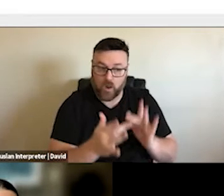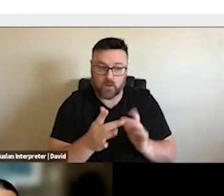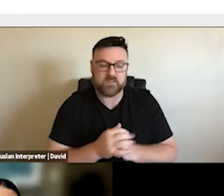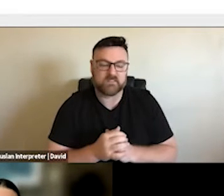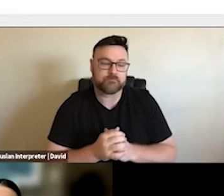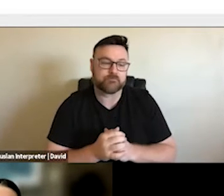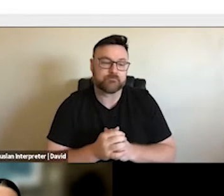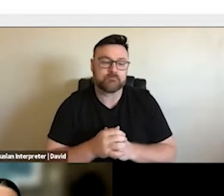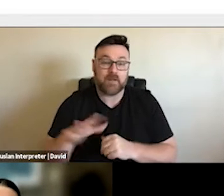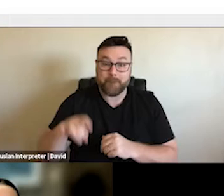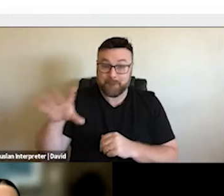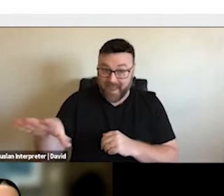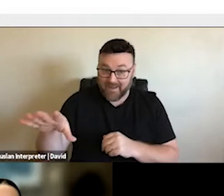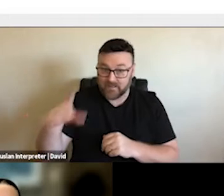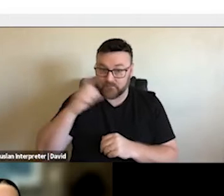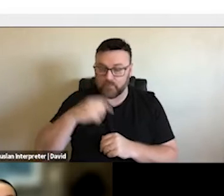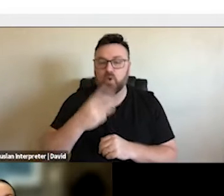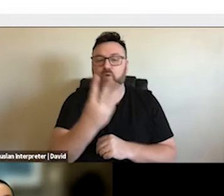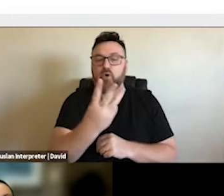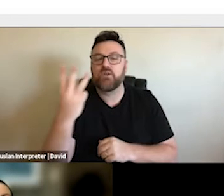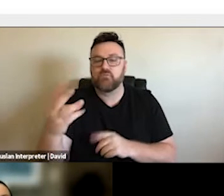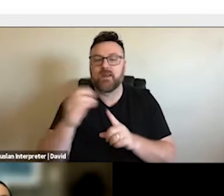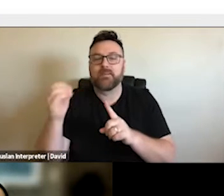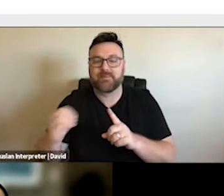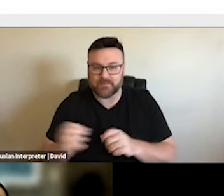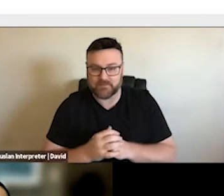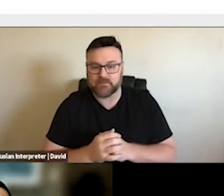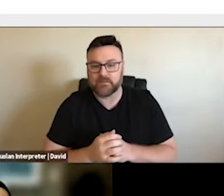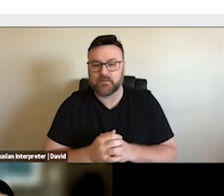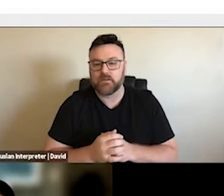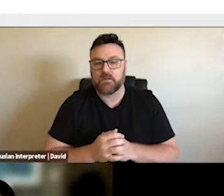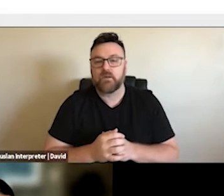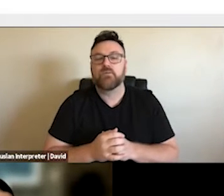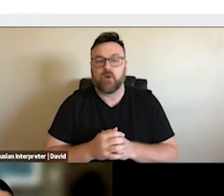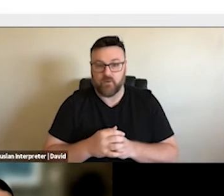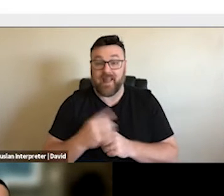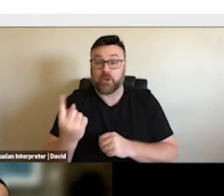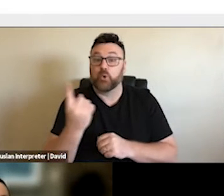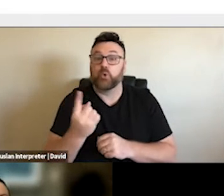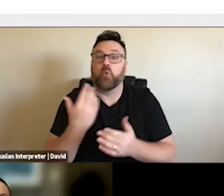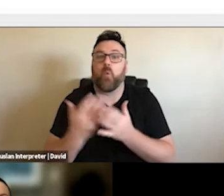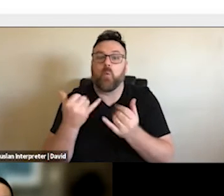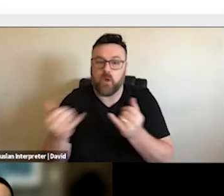is 33%. Just need to bear in mind that's the proportion of people who are online and the proportion